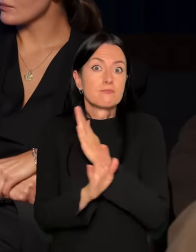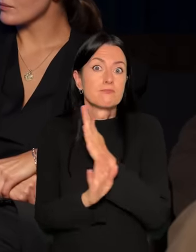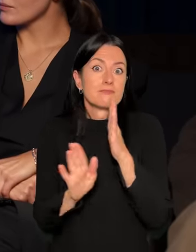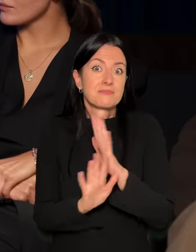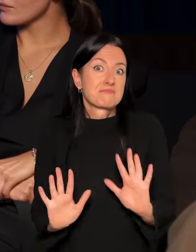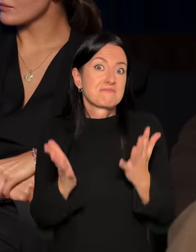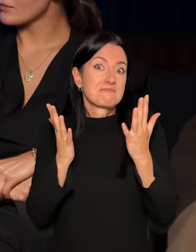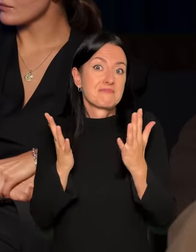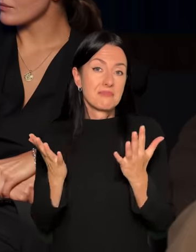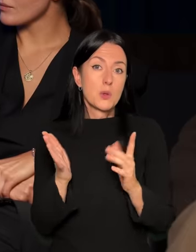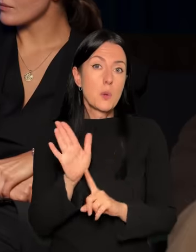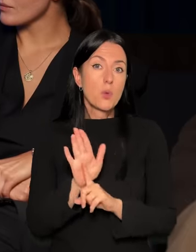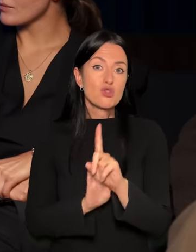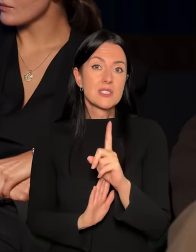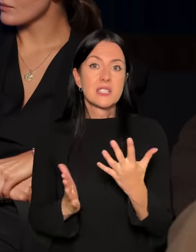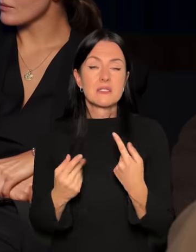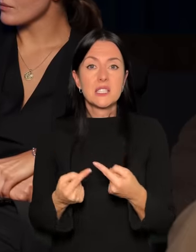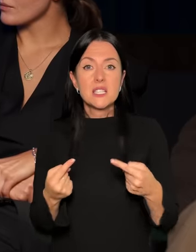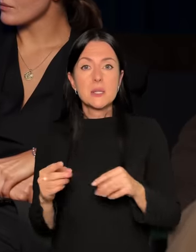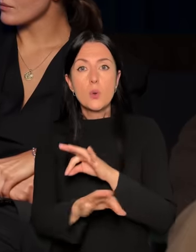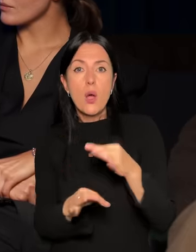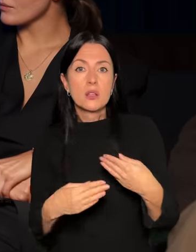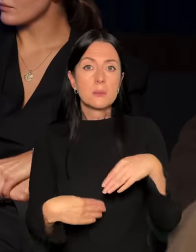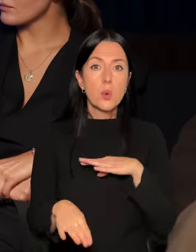that various projects and offers started coming my way.